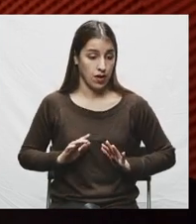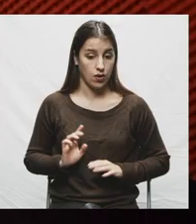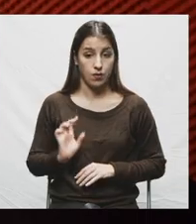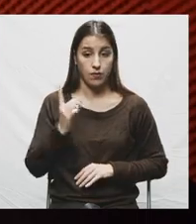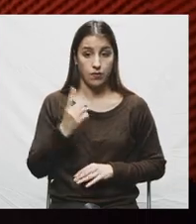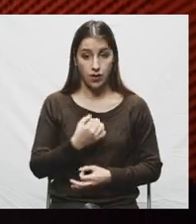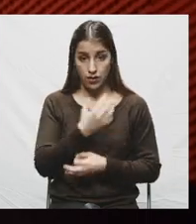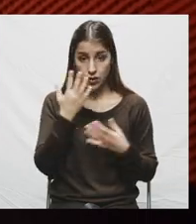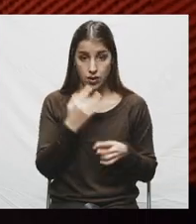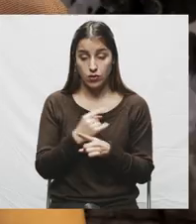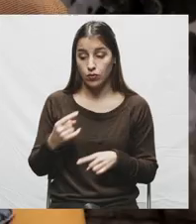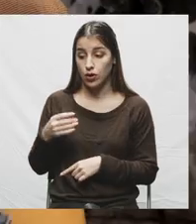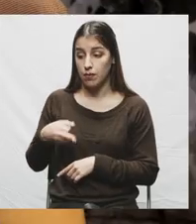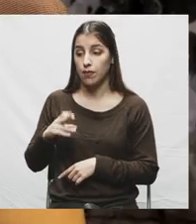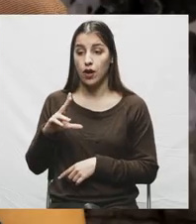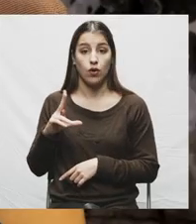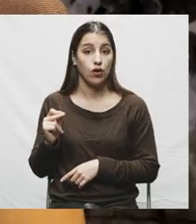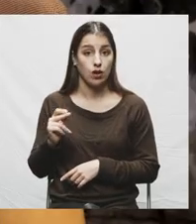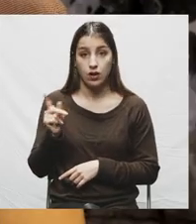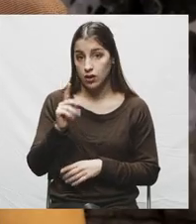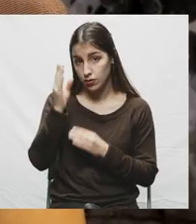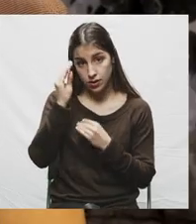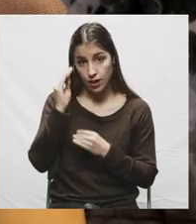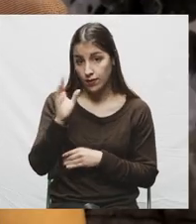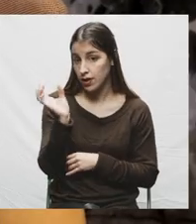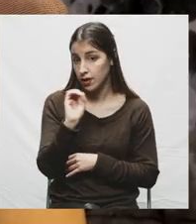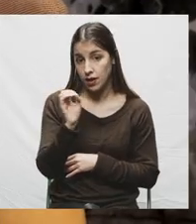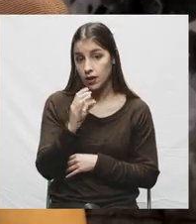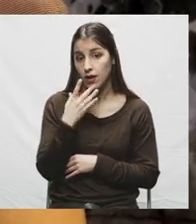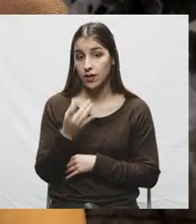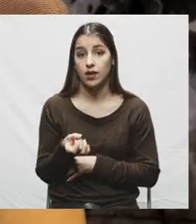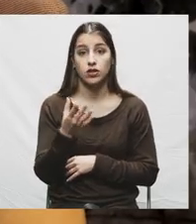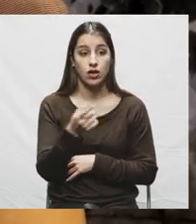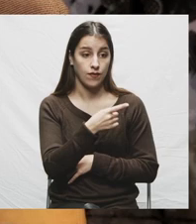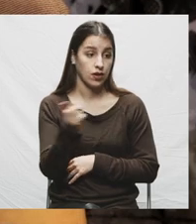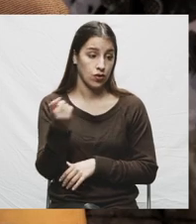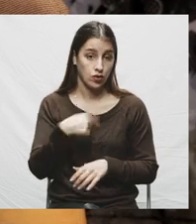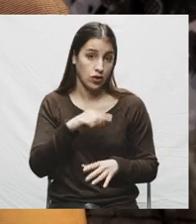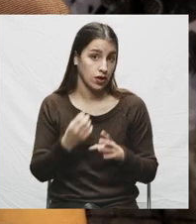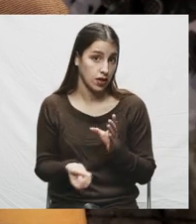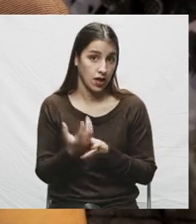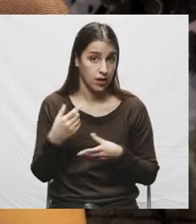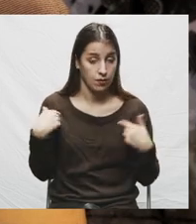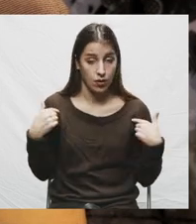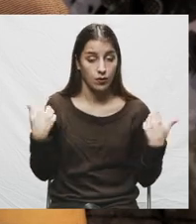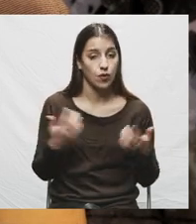because Paula Massano only worked with dancers improvising, she wouldn’t teach dance [choreography]. She would ask us to create.